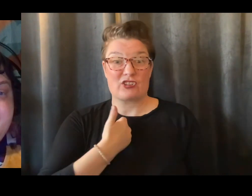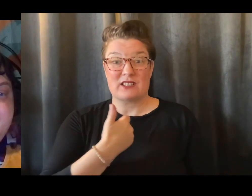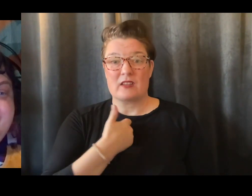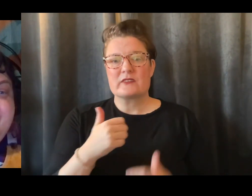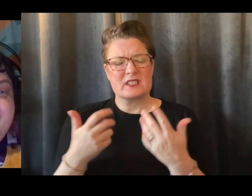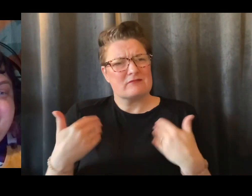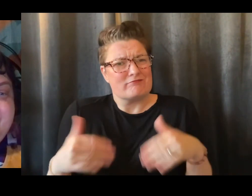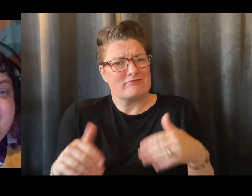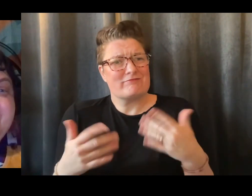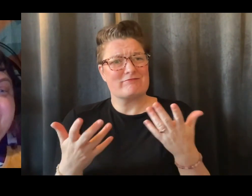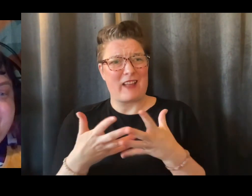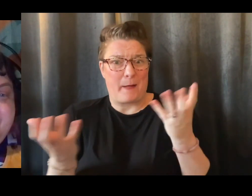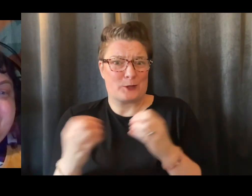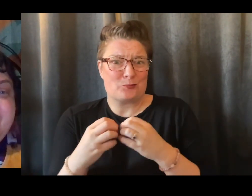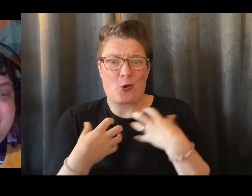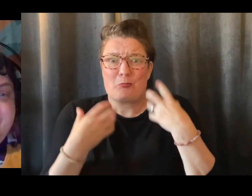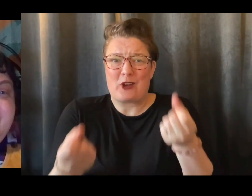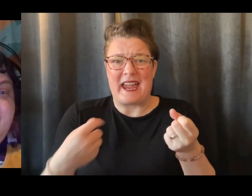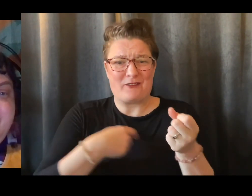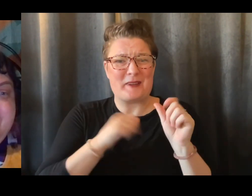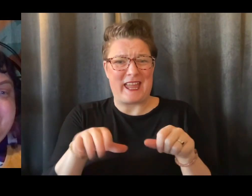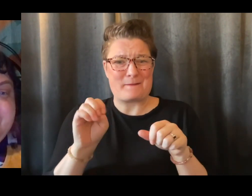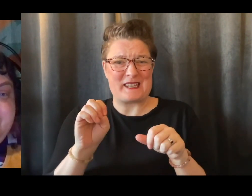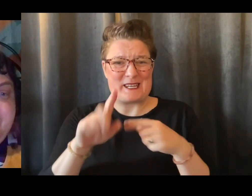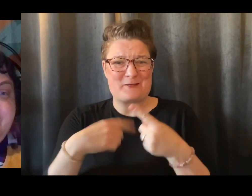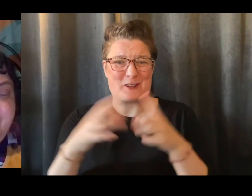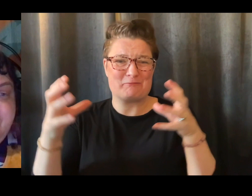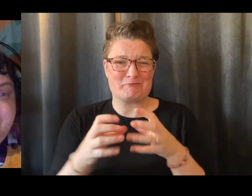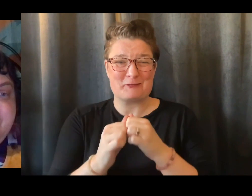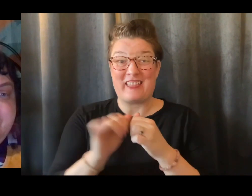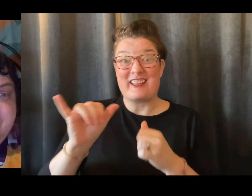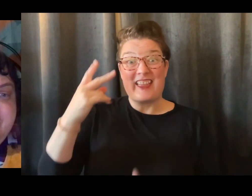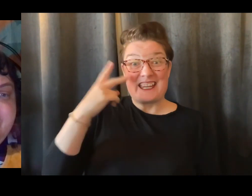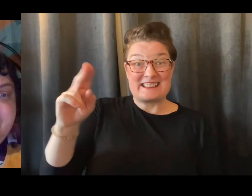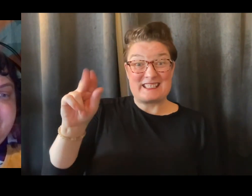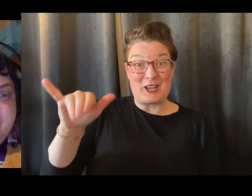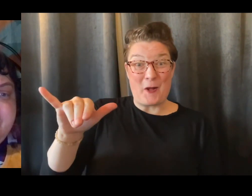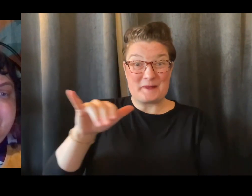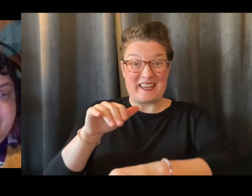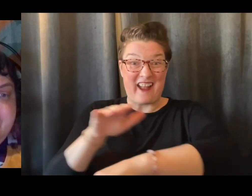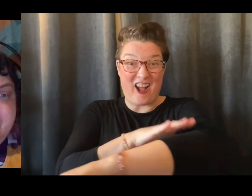Nomy: Yeah. Jna: Like seeing Nomy on stage in her glittery pork T-shirt, like, oh,